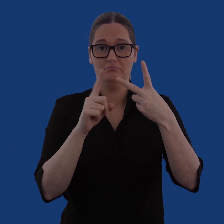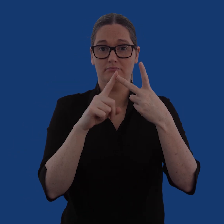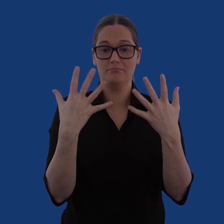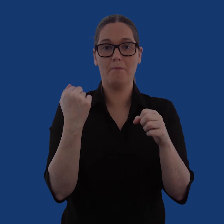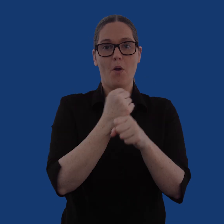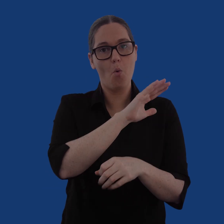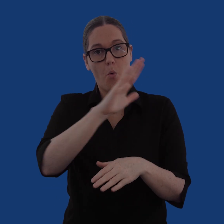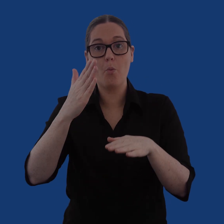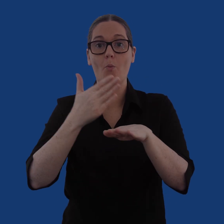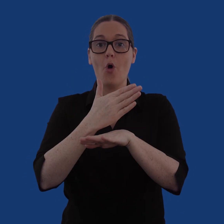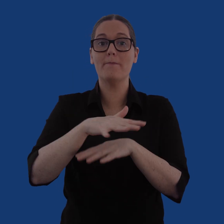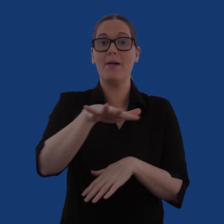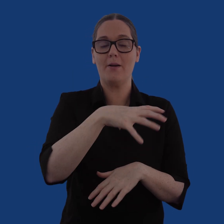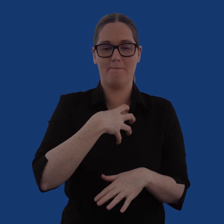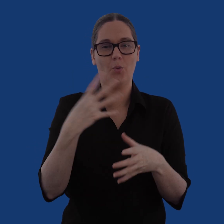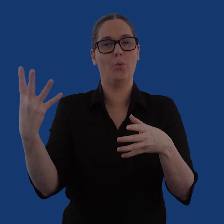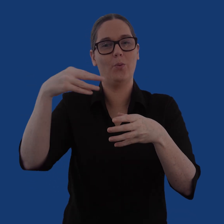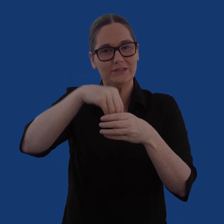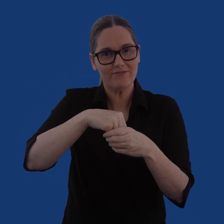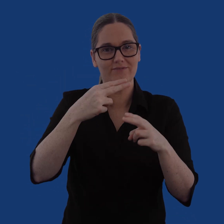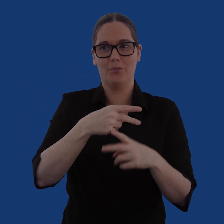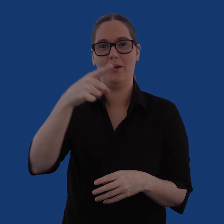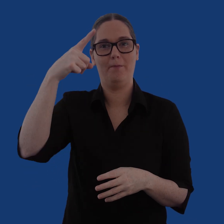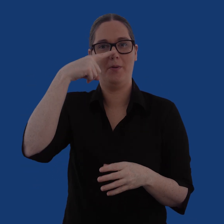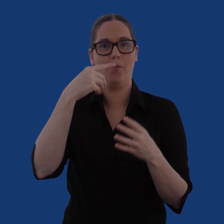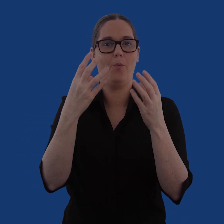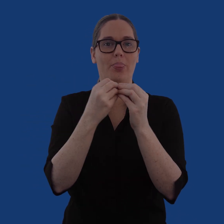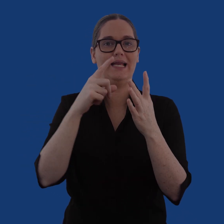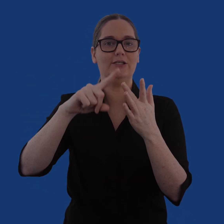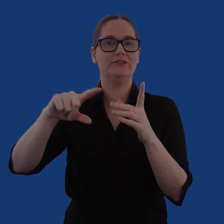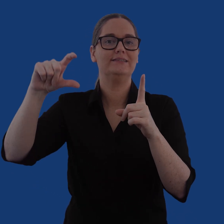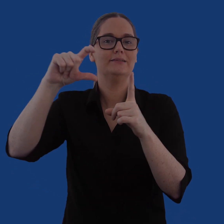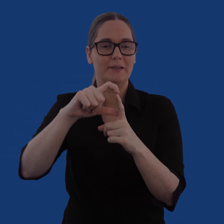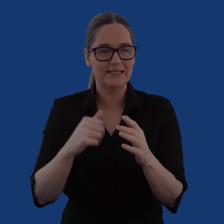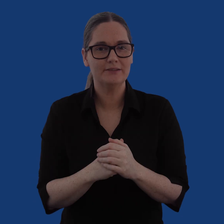• making all workplaces more inclusive of people with intellectual disability